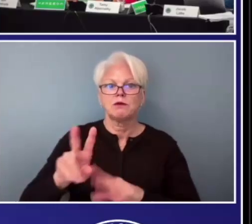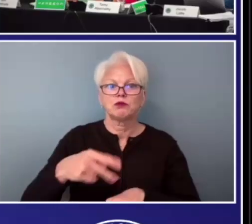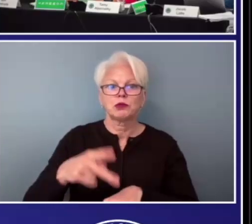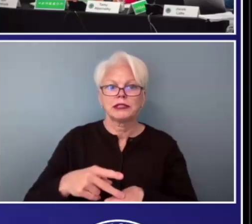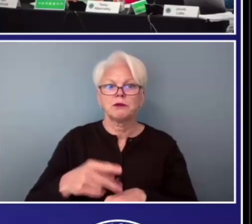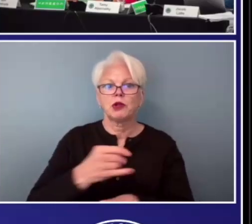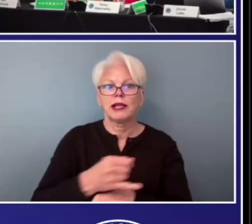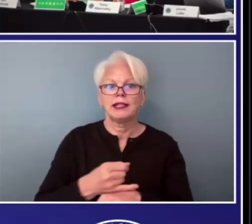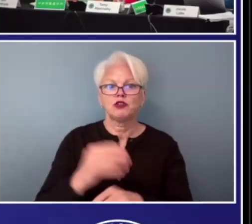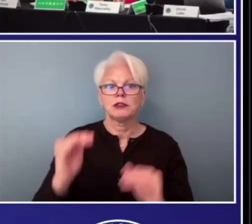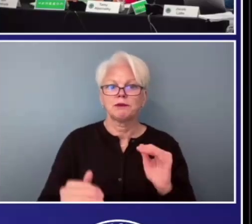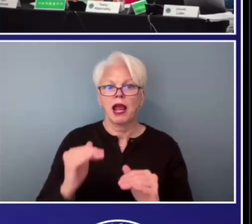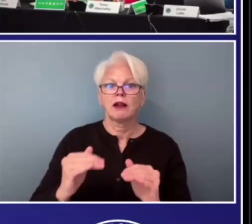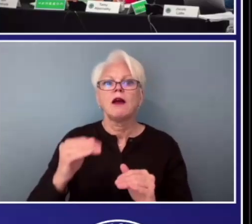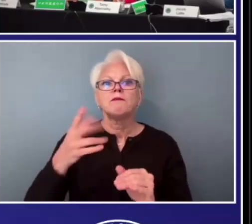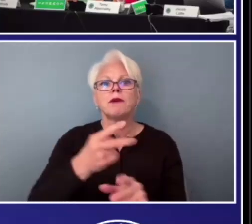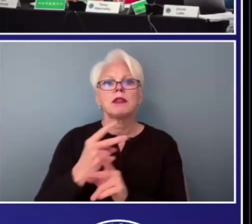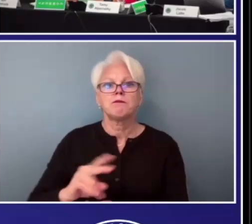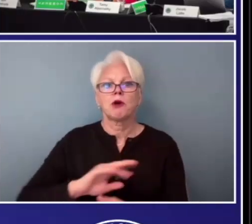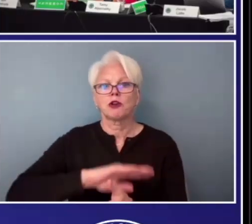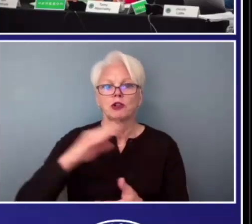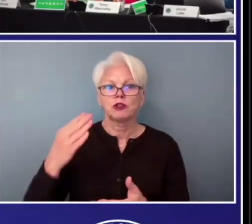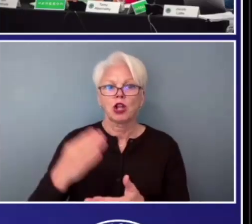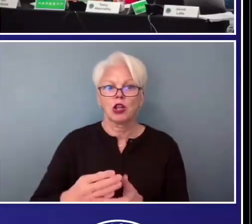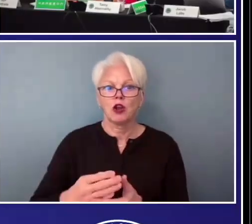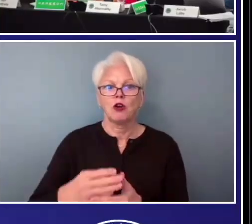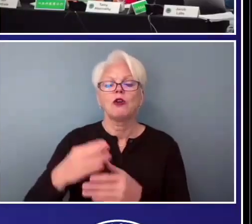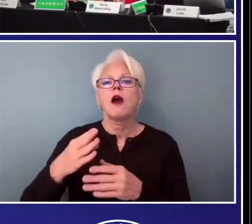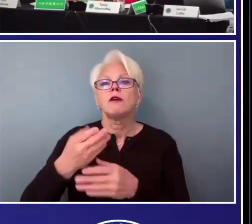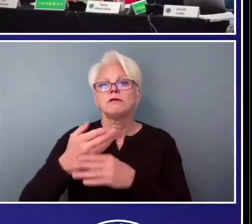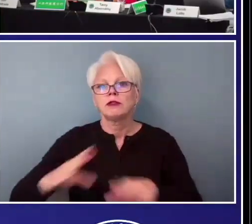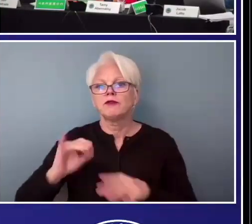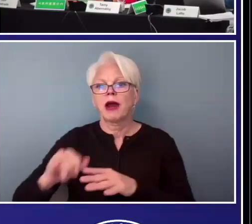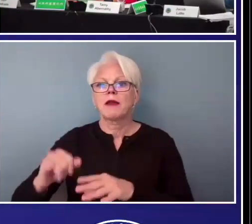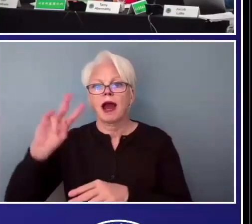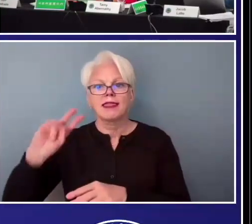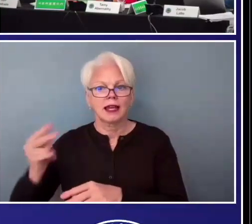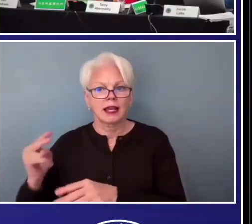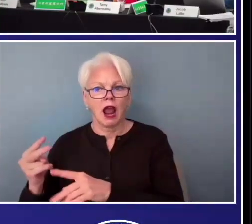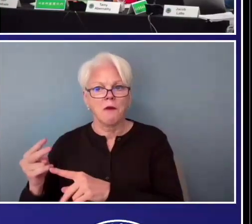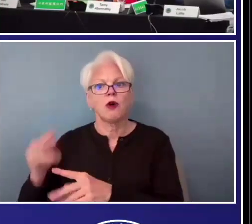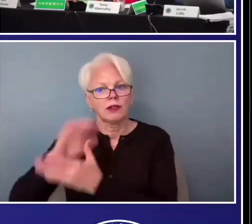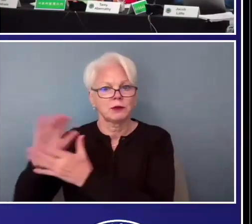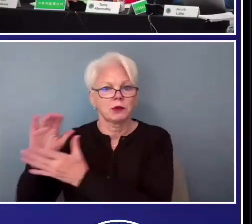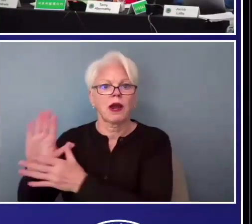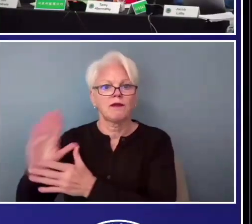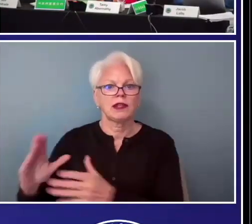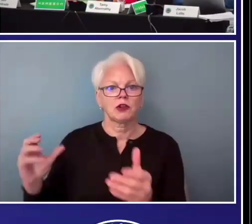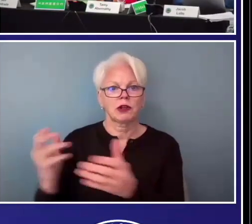loans by the couple's combined outstanding principal and interest balance on eligible loans, and multiplying the borrower's